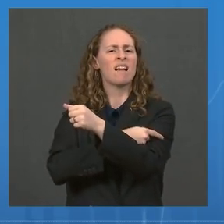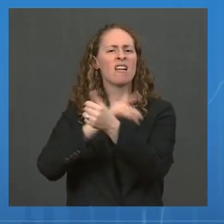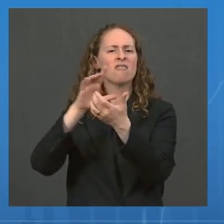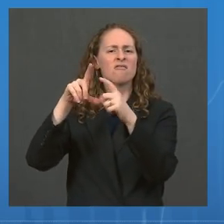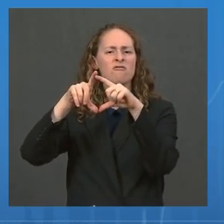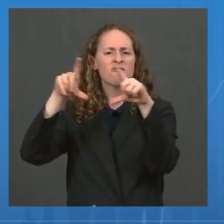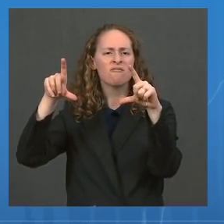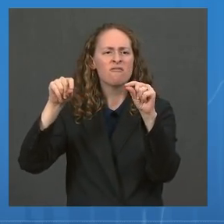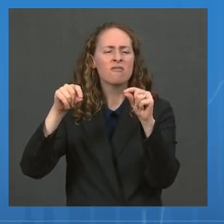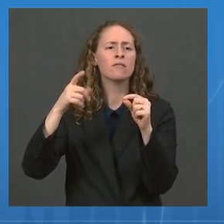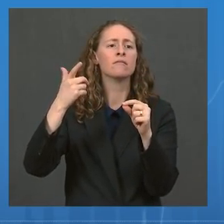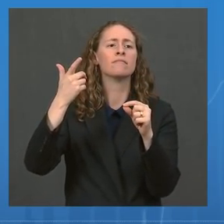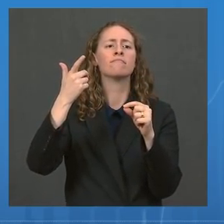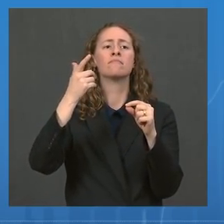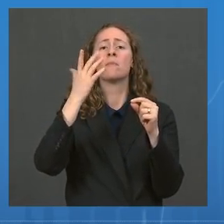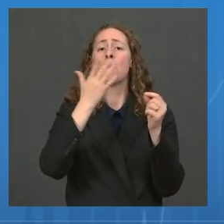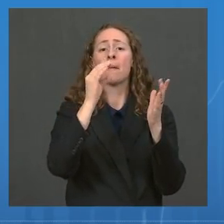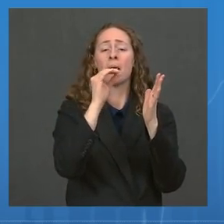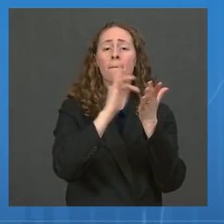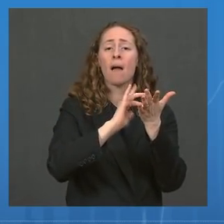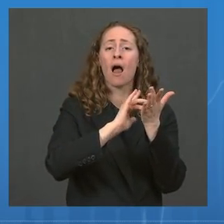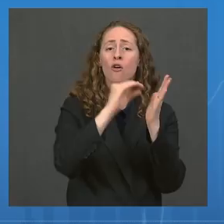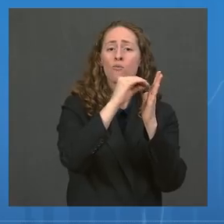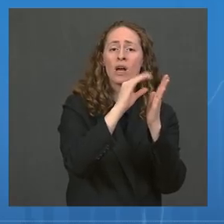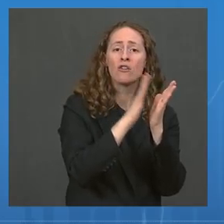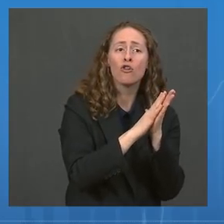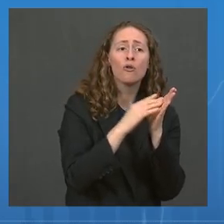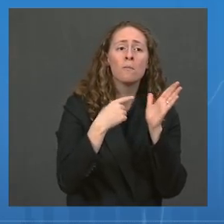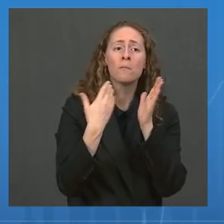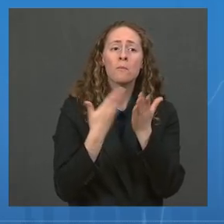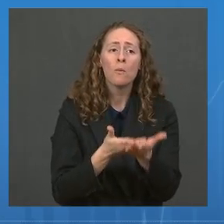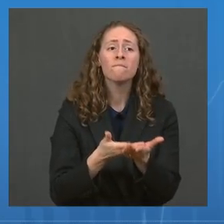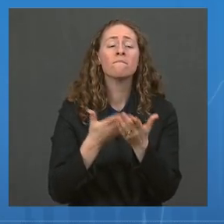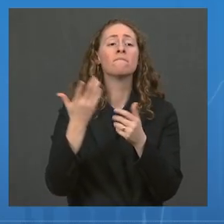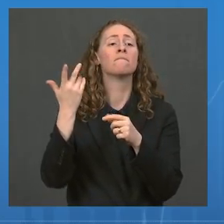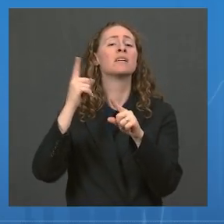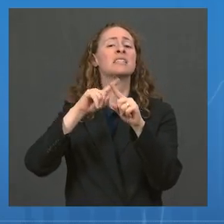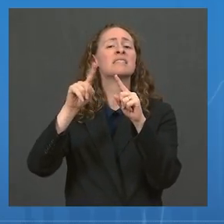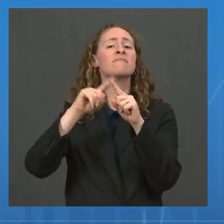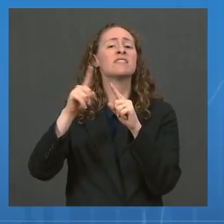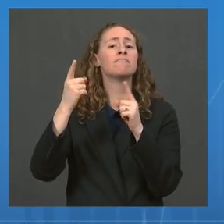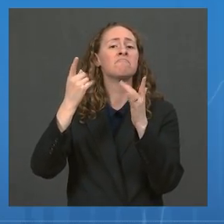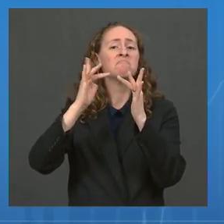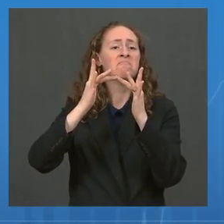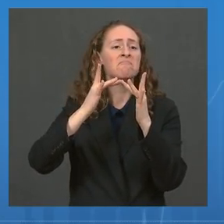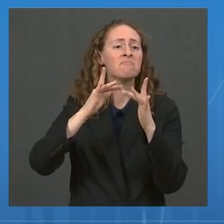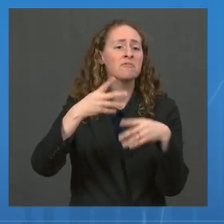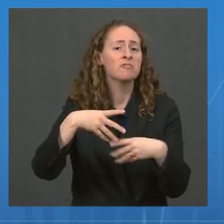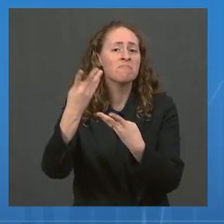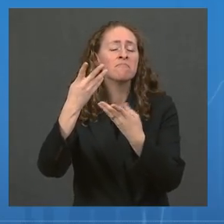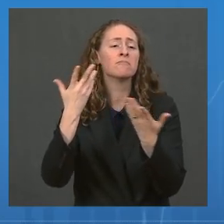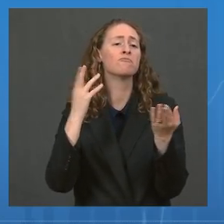digital verification, state and local records. And there is no one size that fits all,